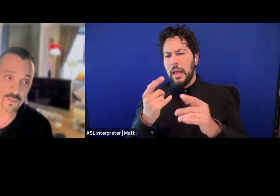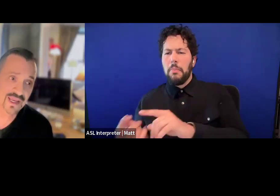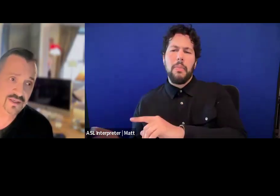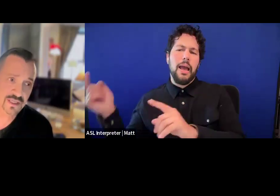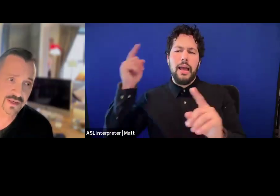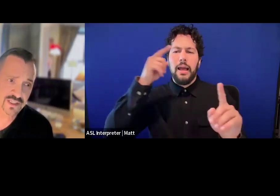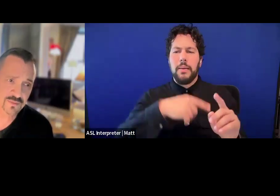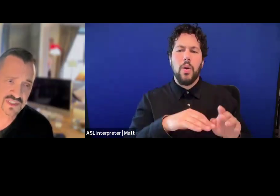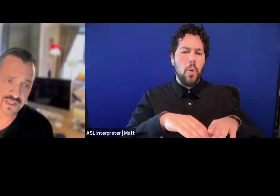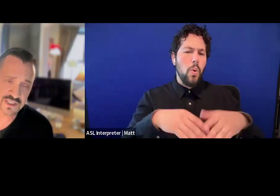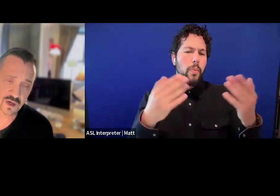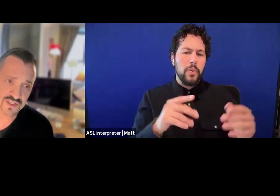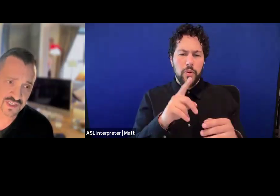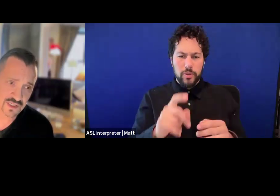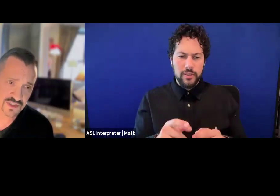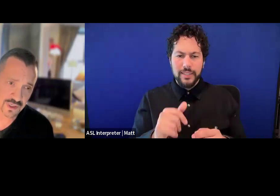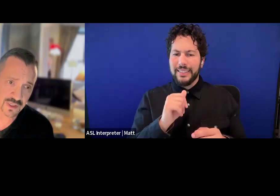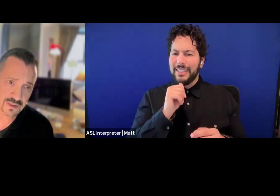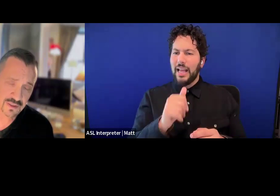We begin to see that intimacy itself as a history.